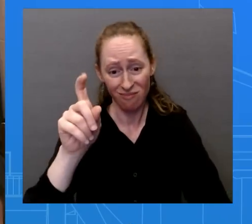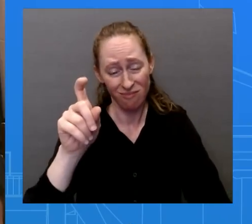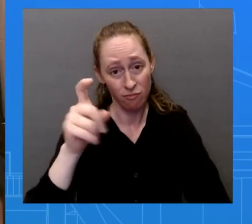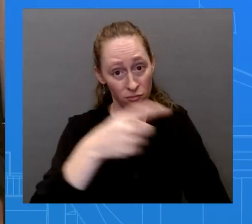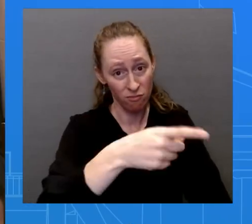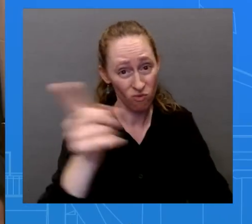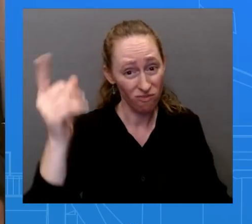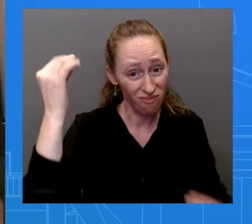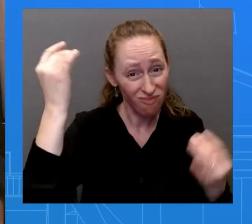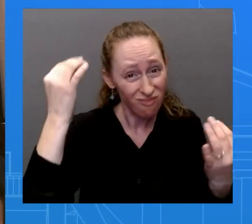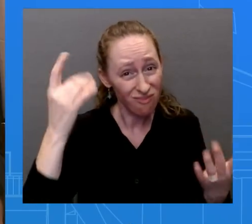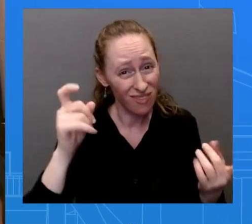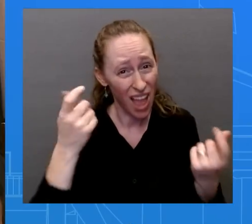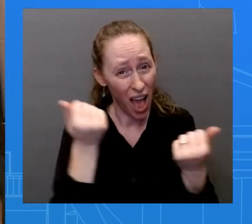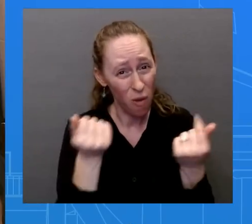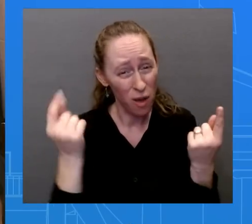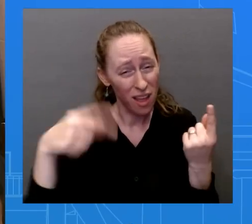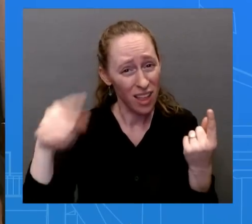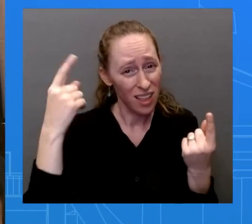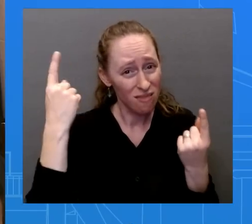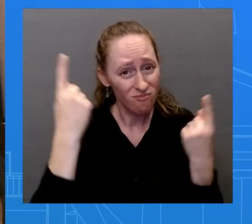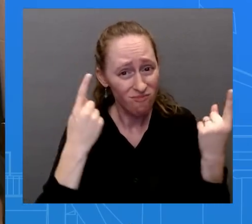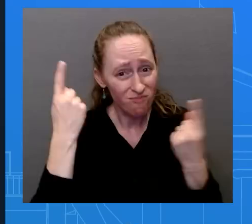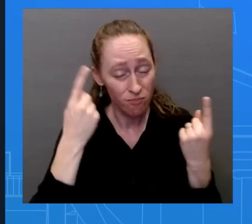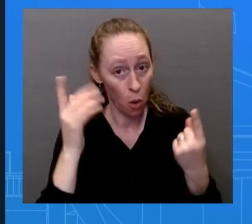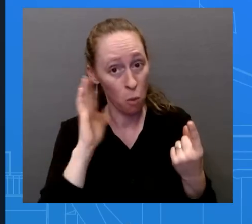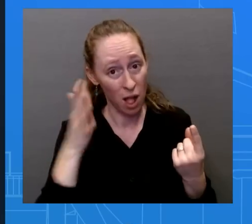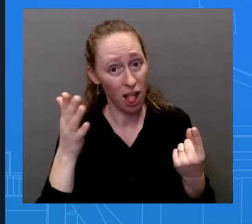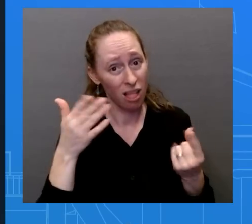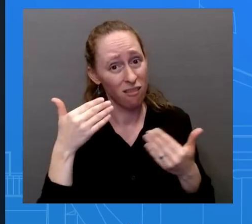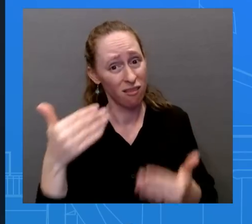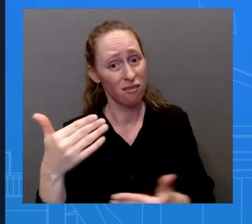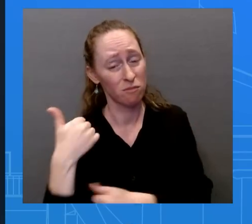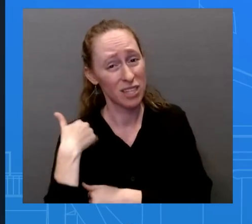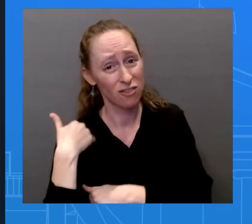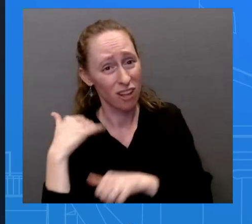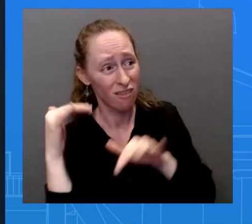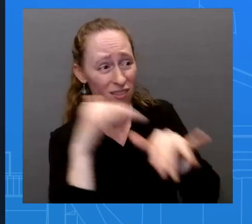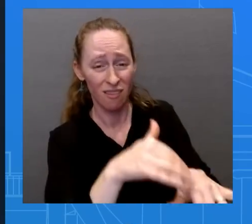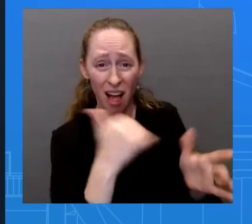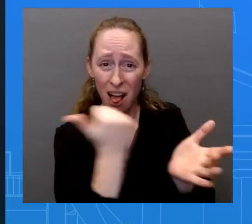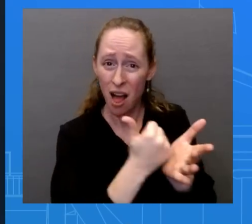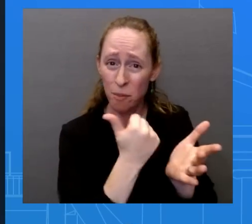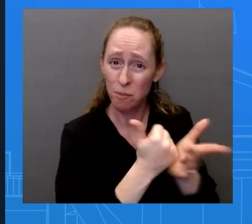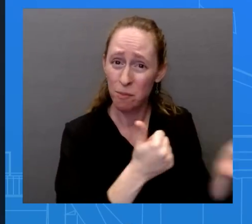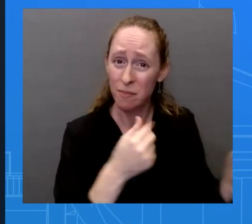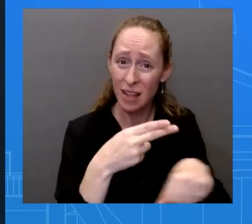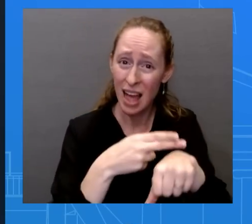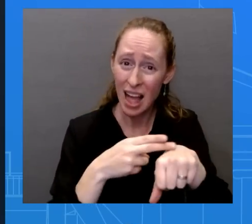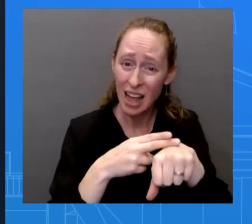that significant policy? Ms. Jean-Pierre: Look, again, I don't have -- we're reviewing -- we're reviewing the request.